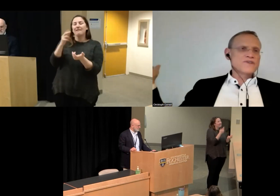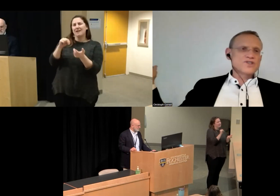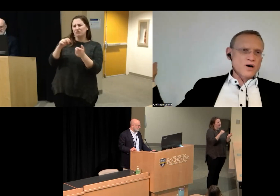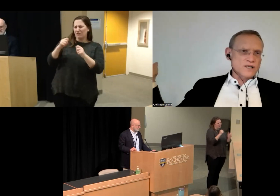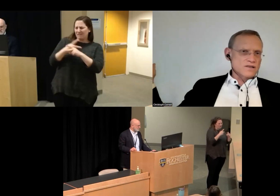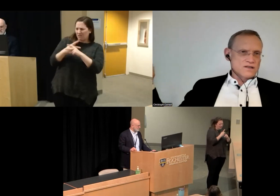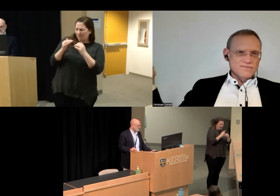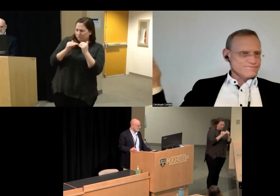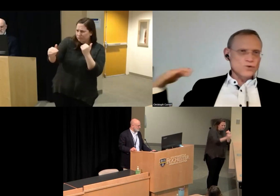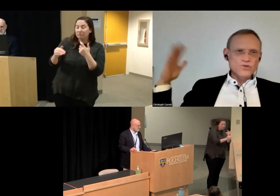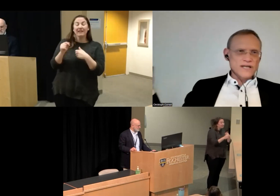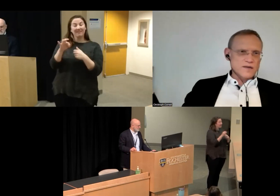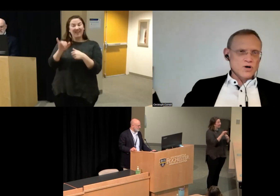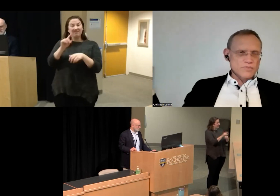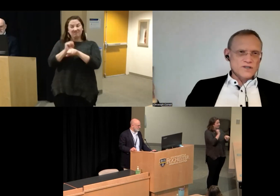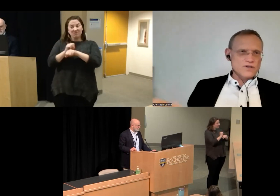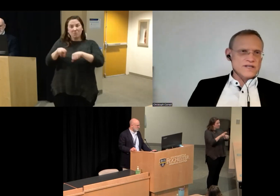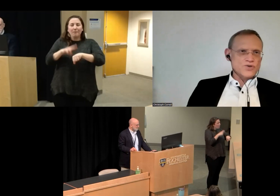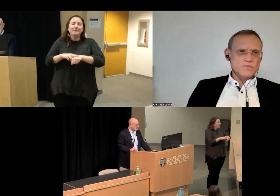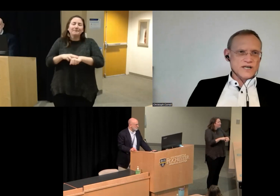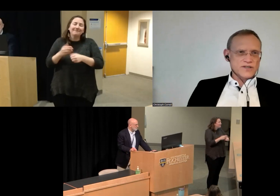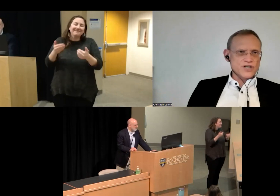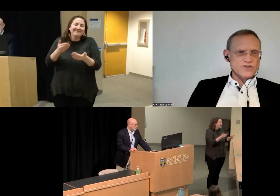if it's normal don't do it anymore because there shouldn't be any change.